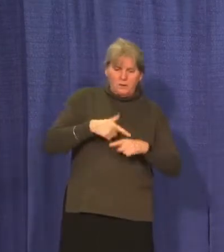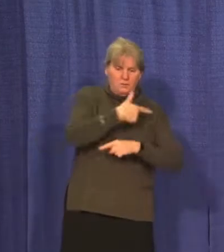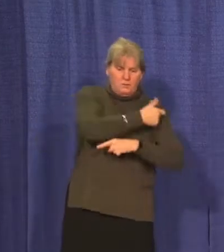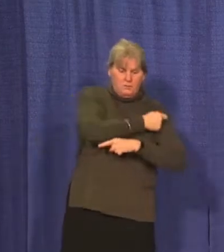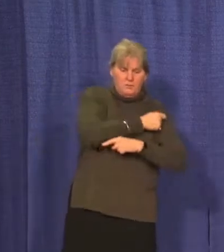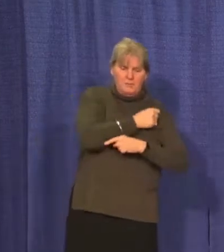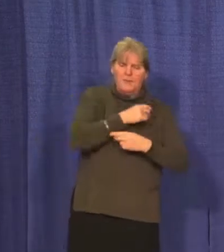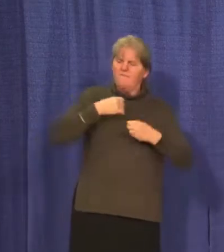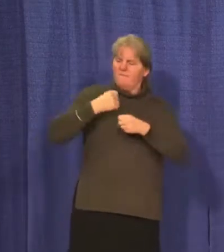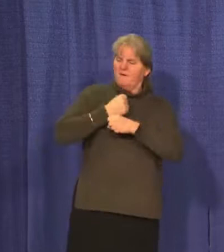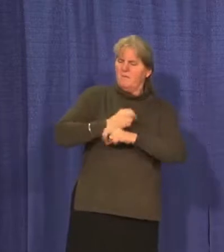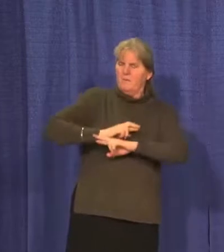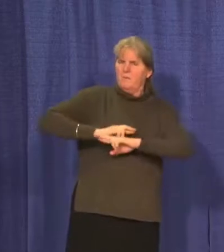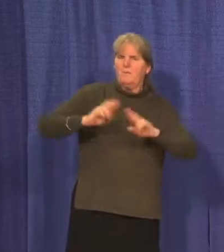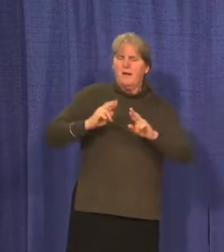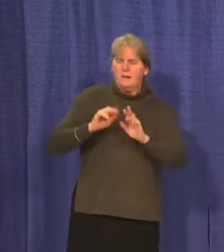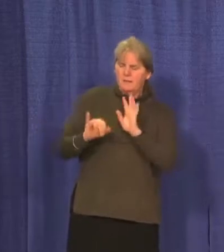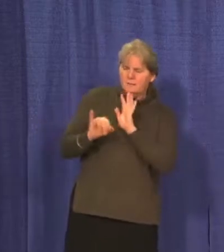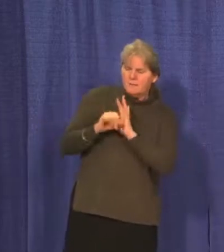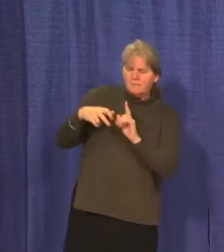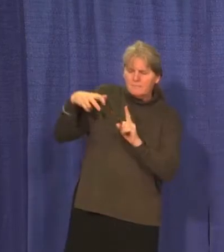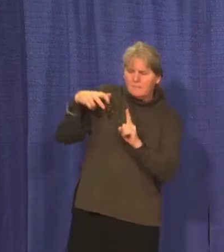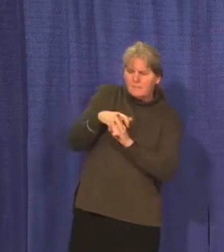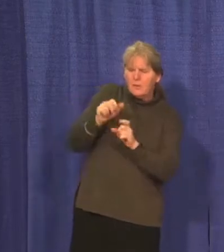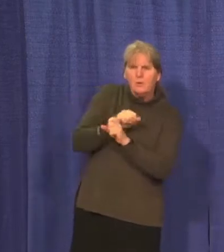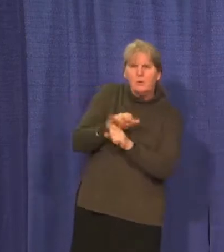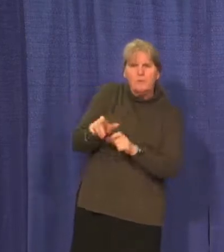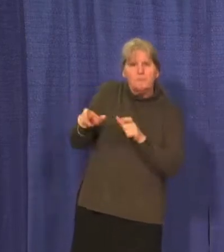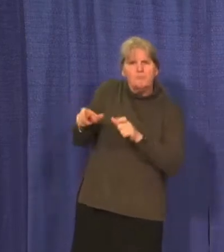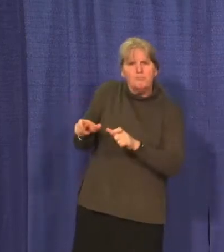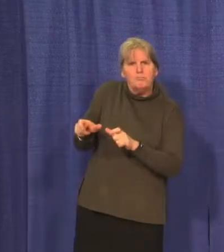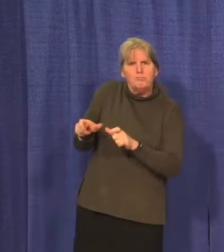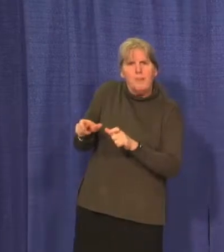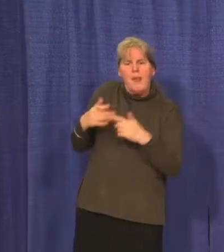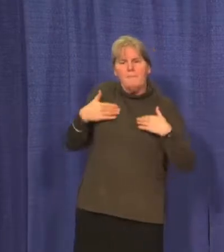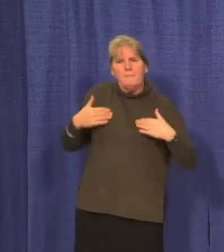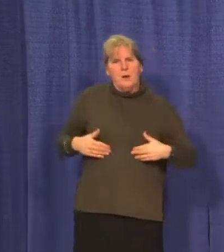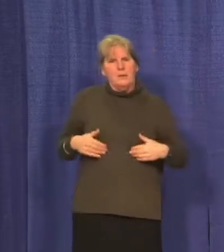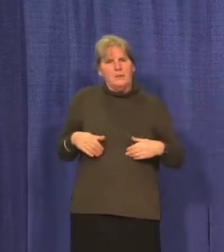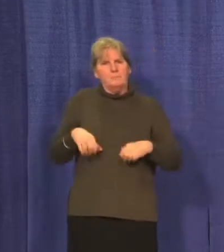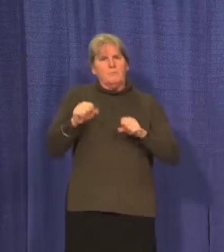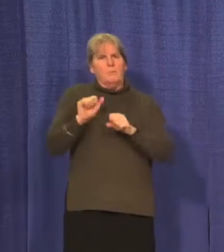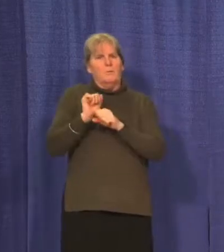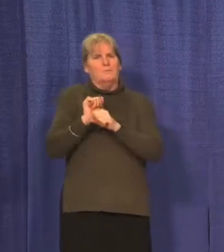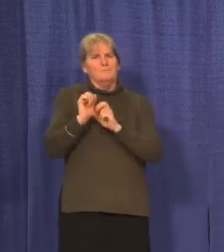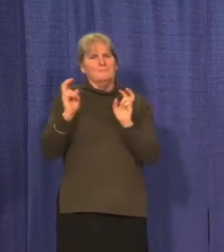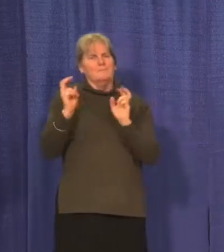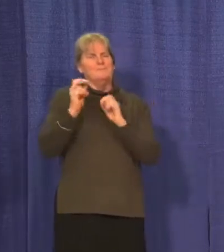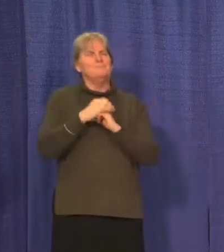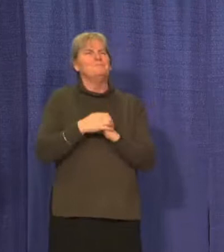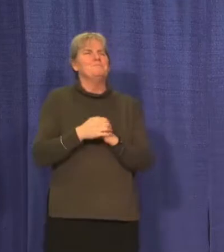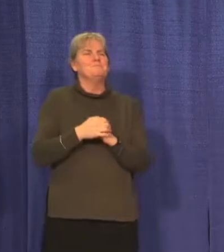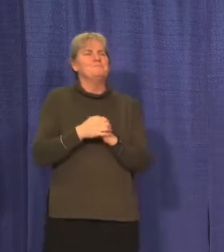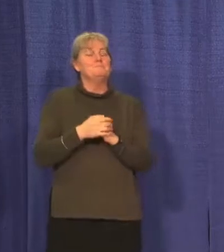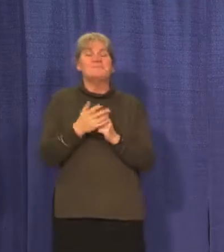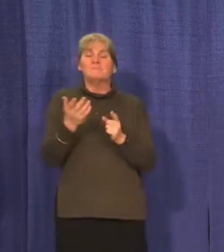and getting primed to recognize and fight off the COVID virus. Annoying as they may be, local